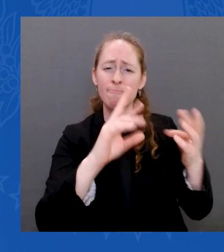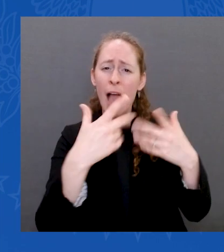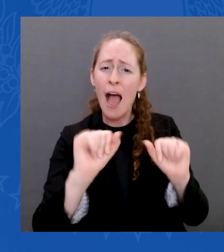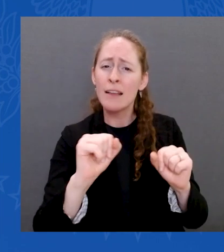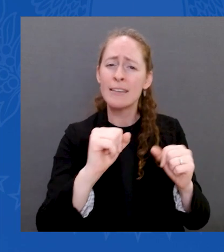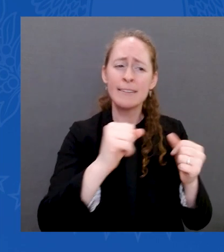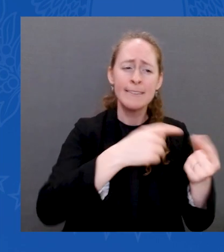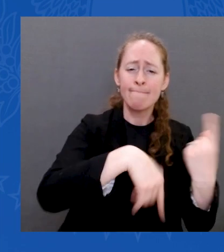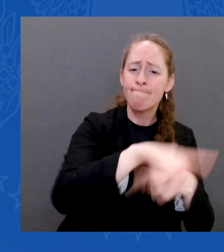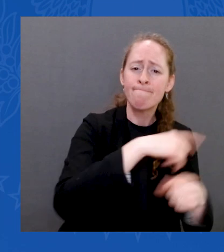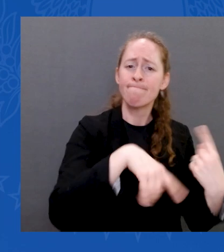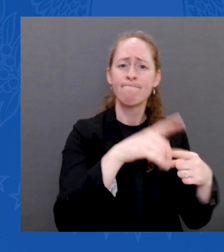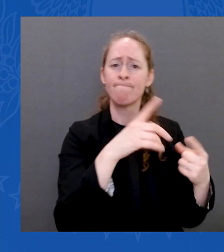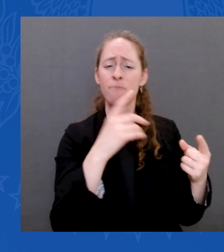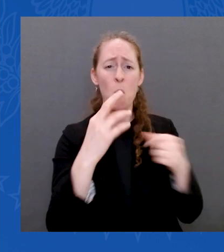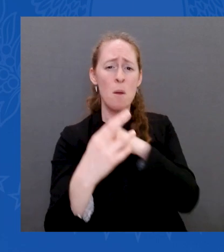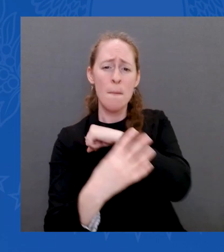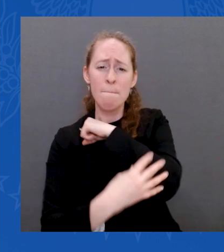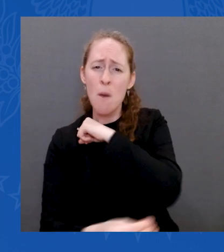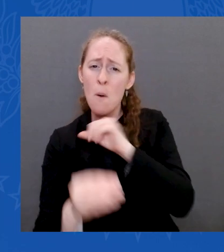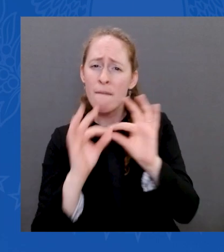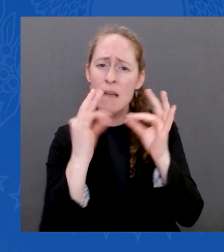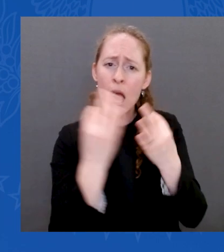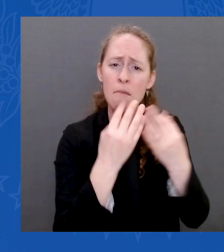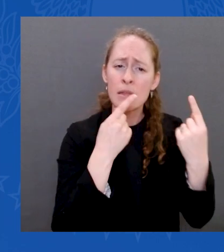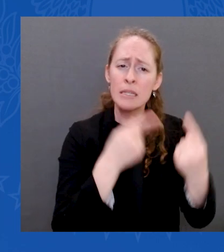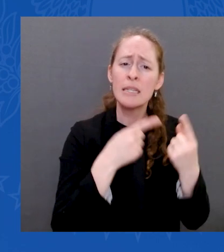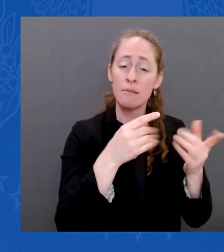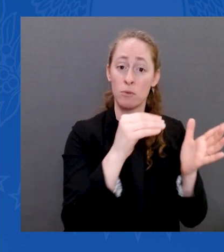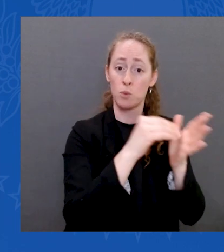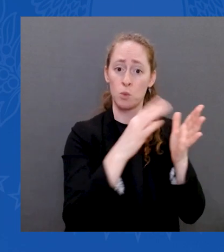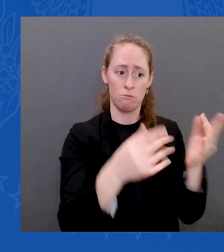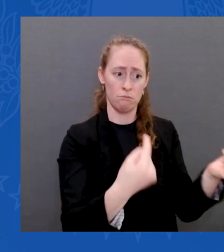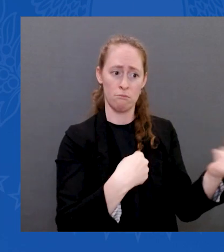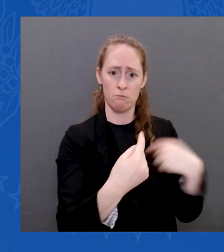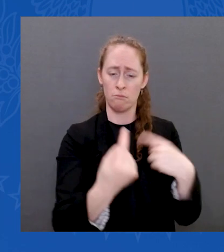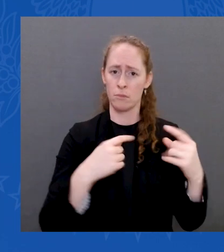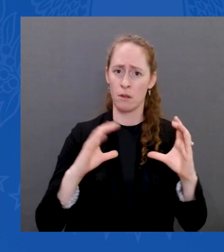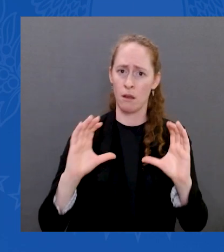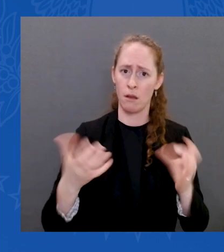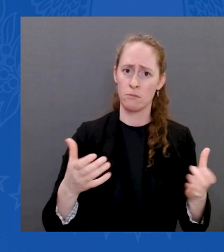you're going to end up hearing a million words -- fewer words spoken by the time you get to first grade